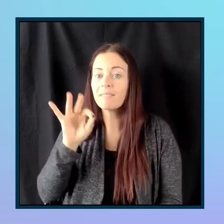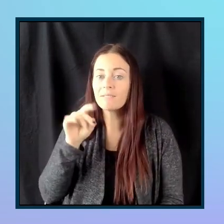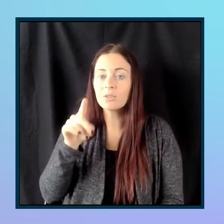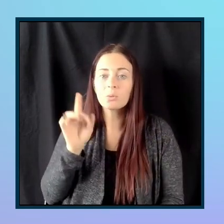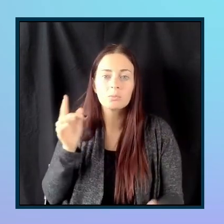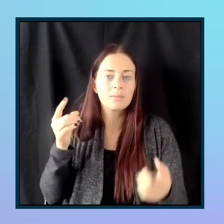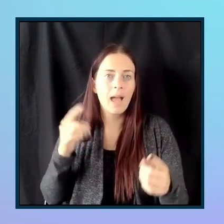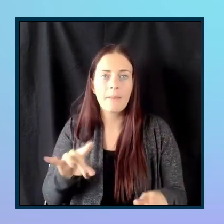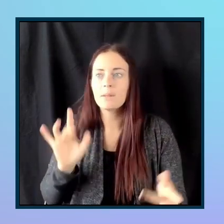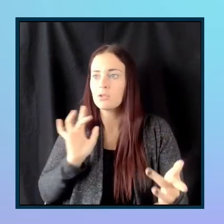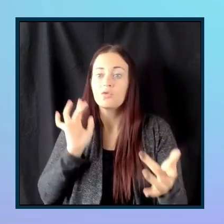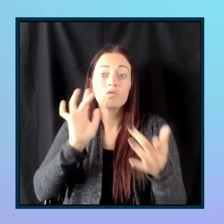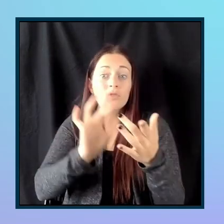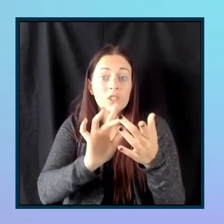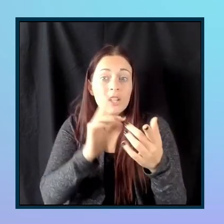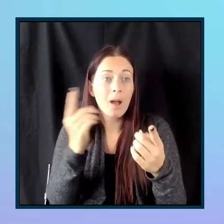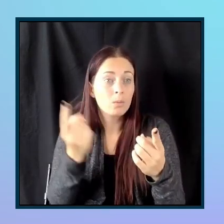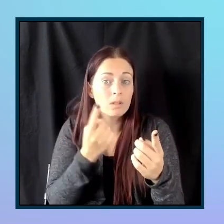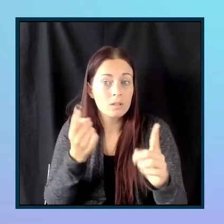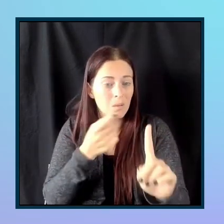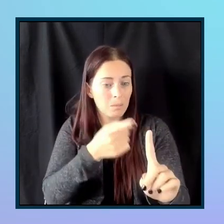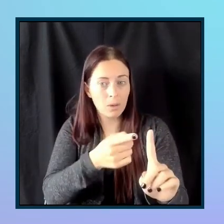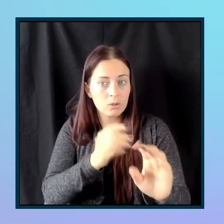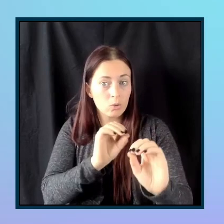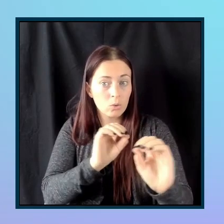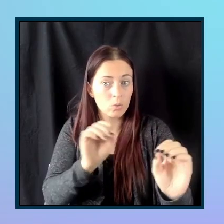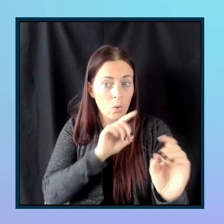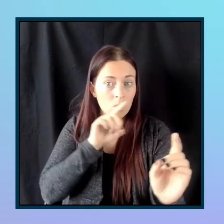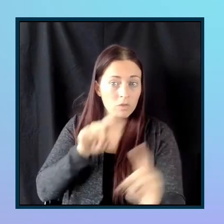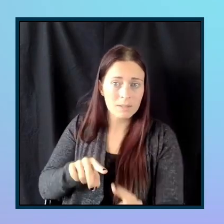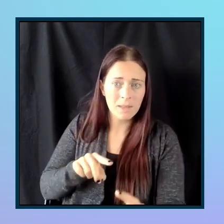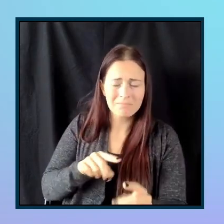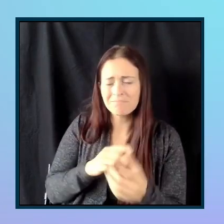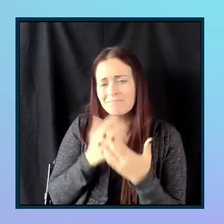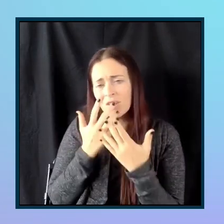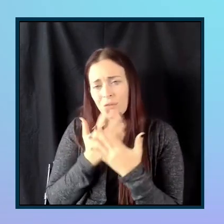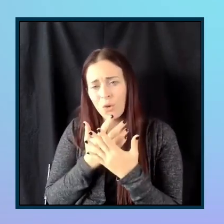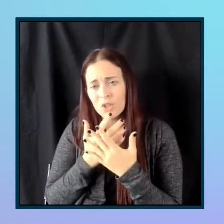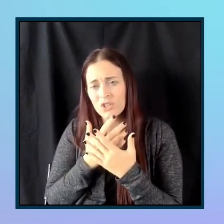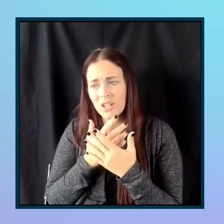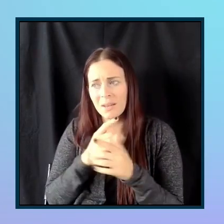and you don't get a response, that is unfortunate, but that's probably the worst that's going to happen,